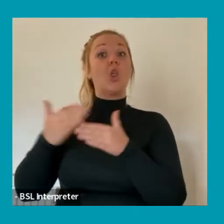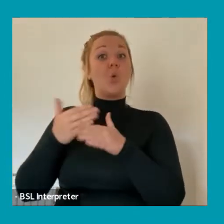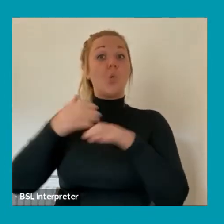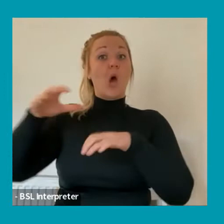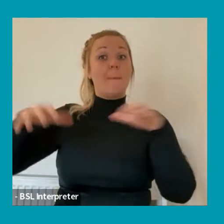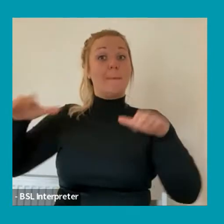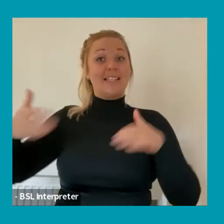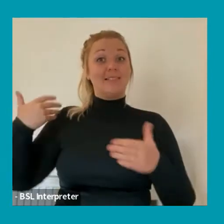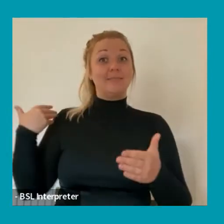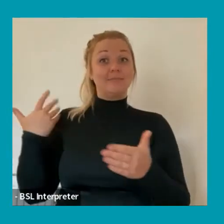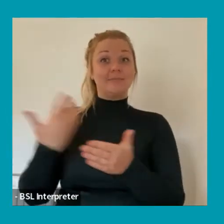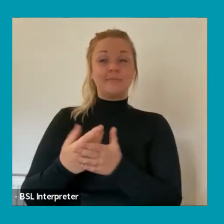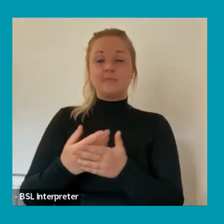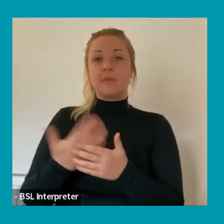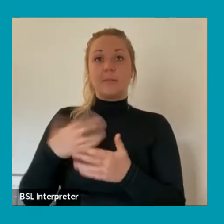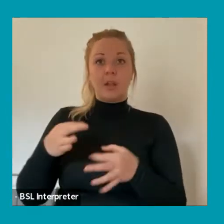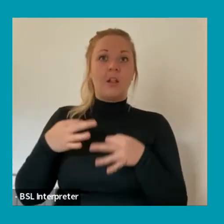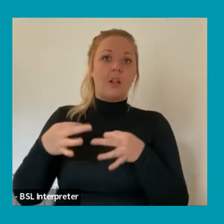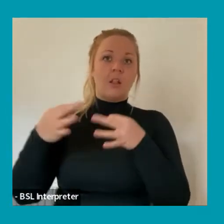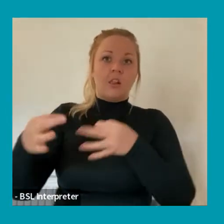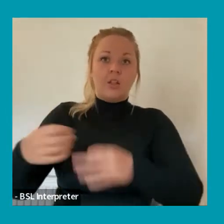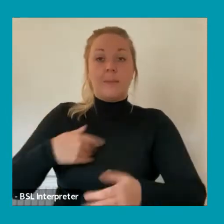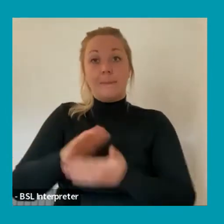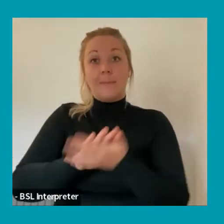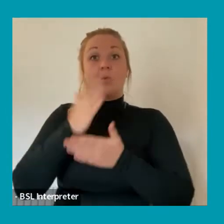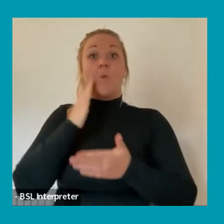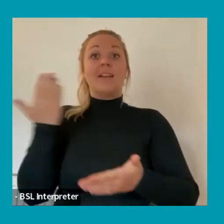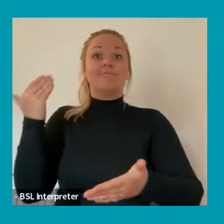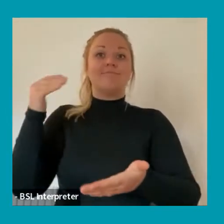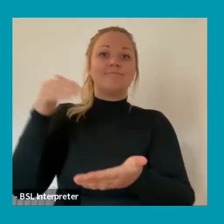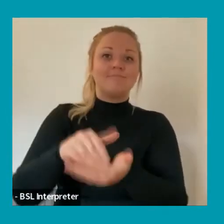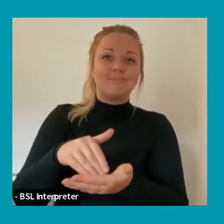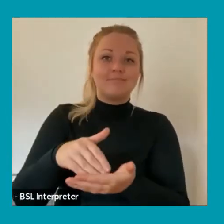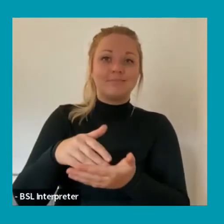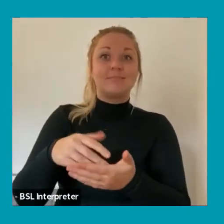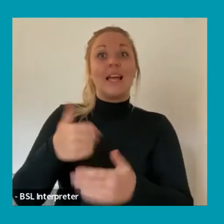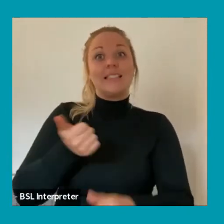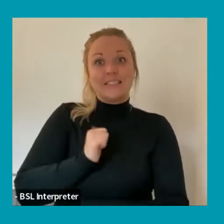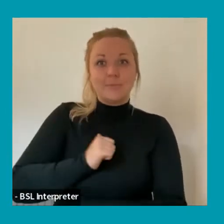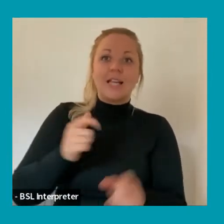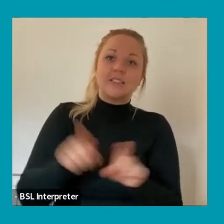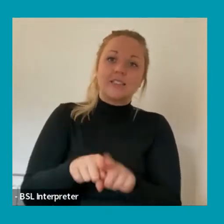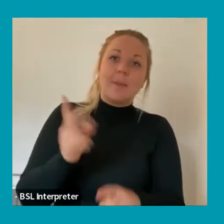So it is really encouraging those people to maybe listen